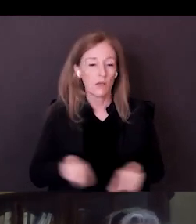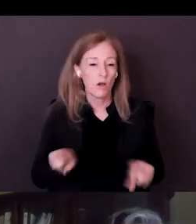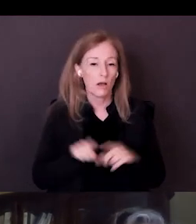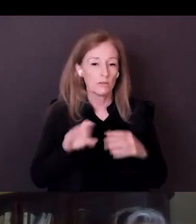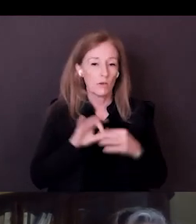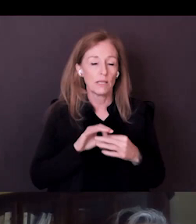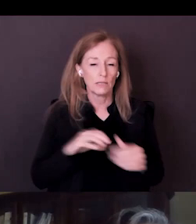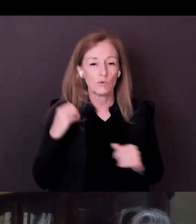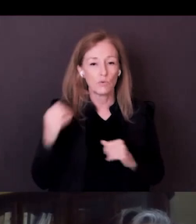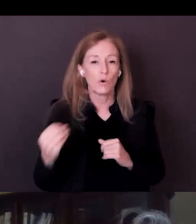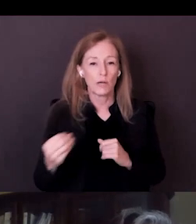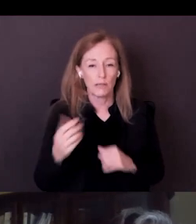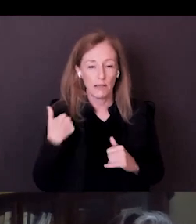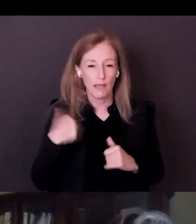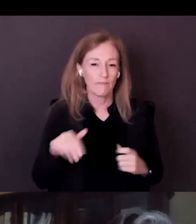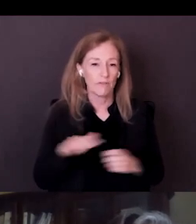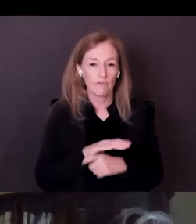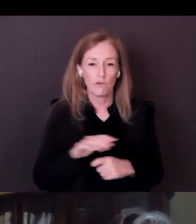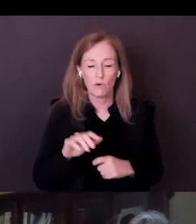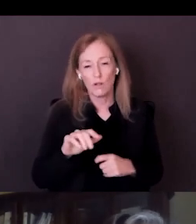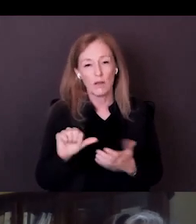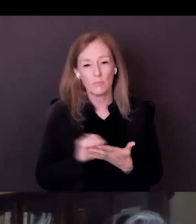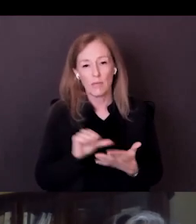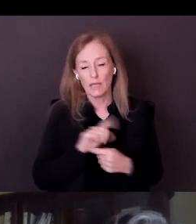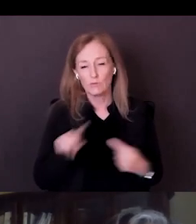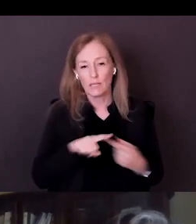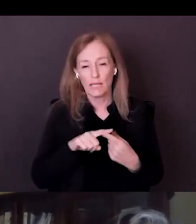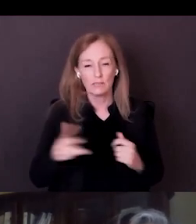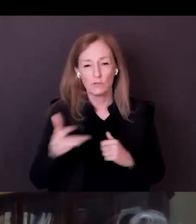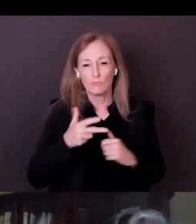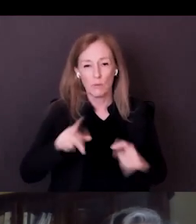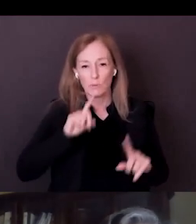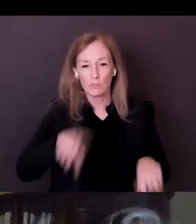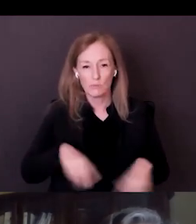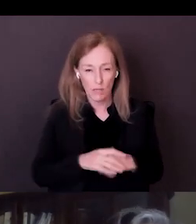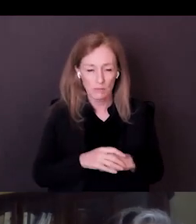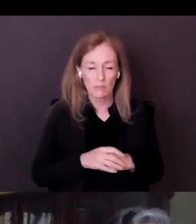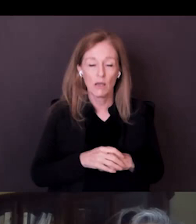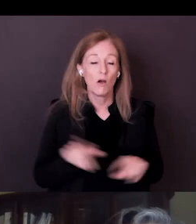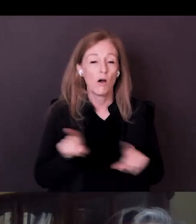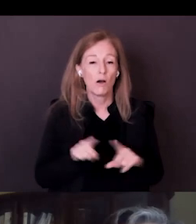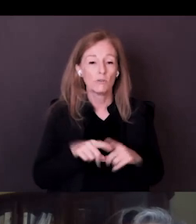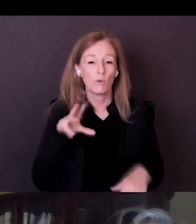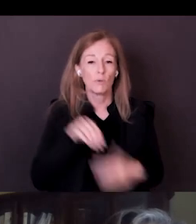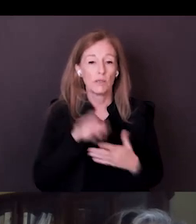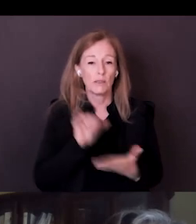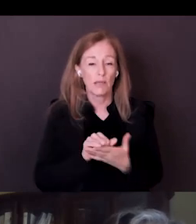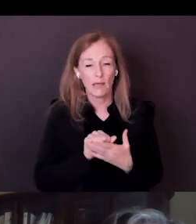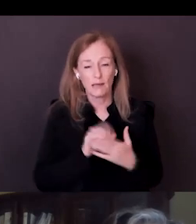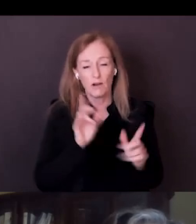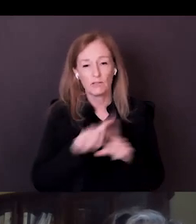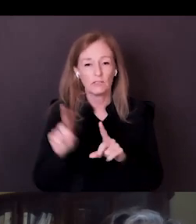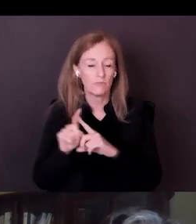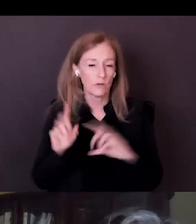PAGE ON MOBILE HEALTH RESPONSE. AND ALSO I HIGHLIGHTED THE JAM